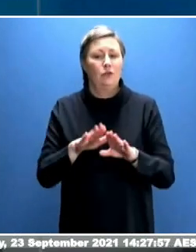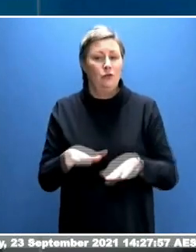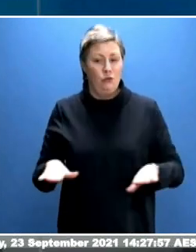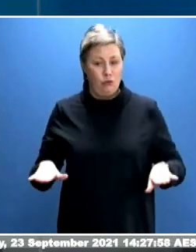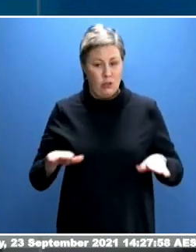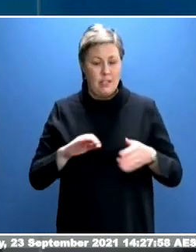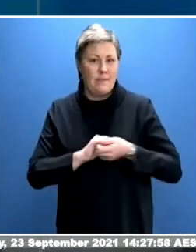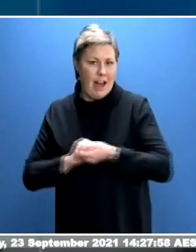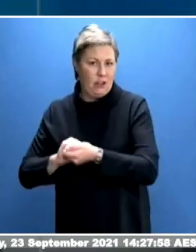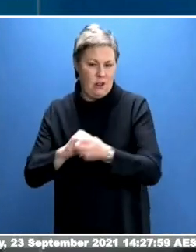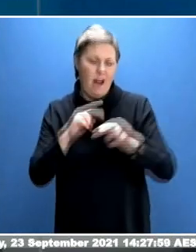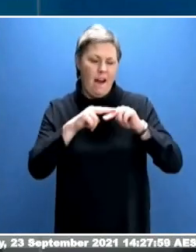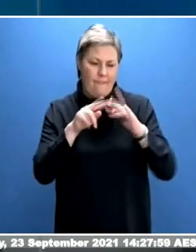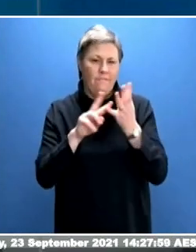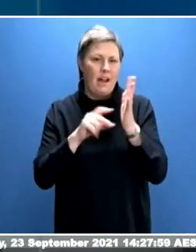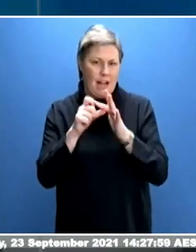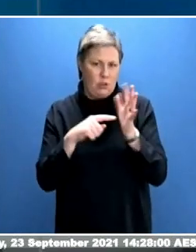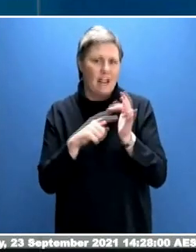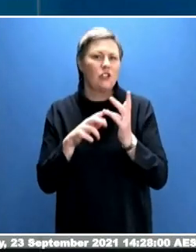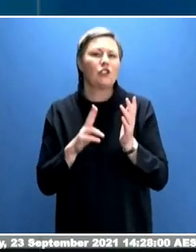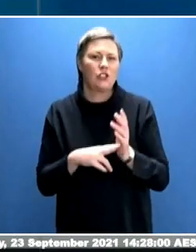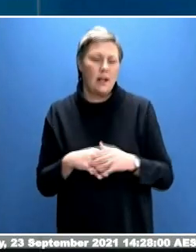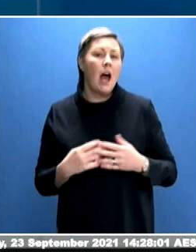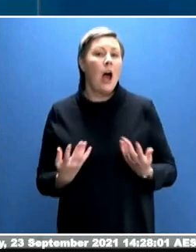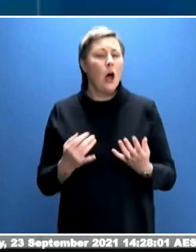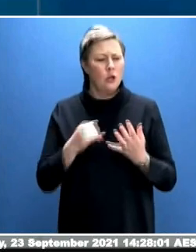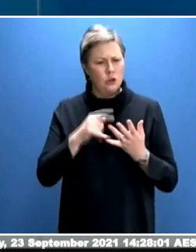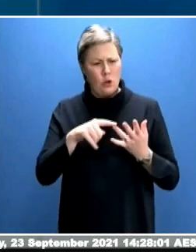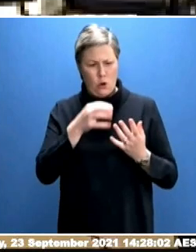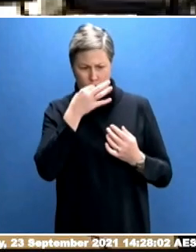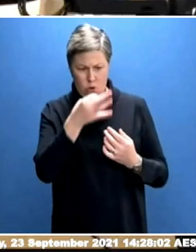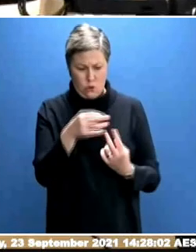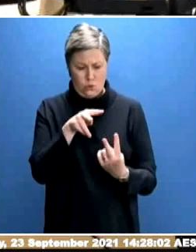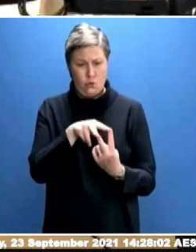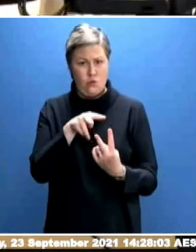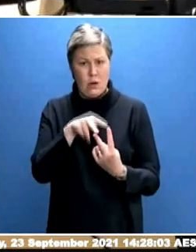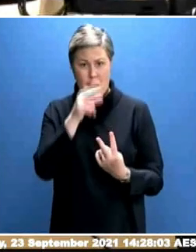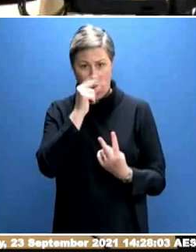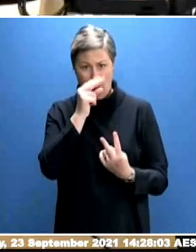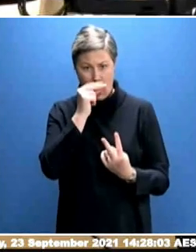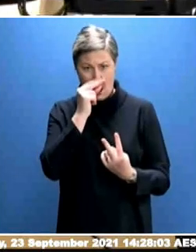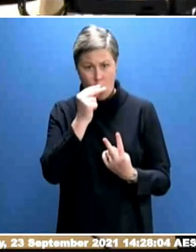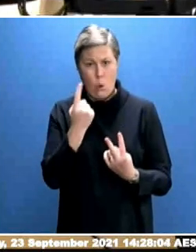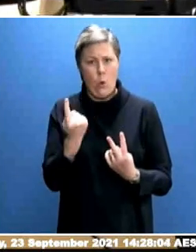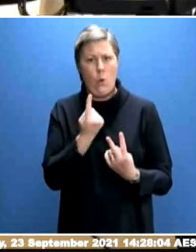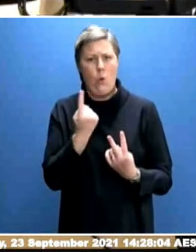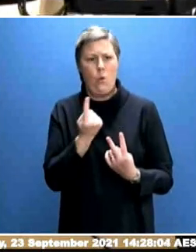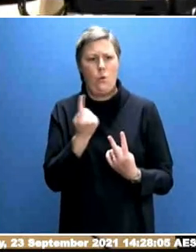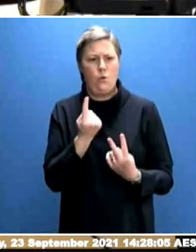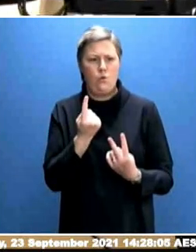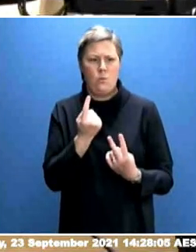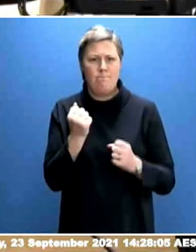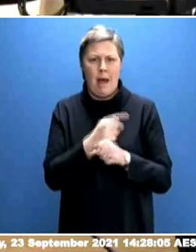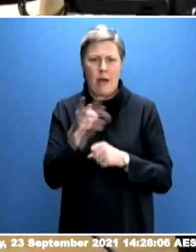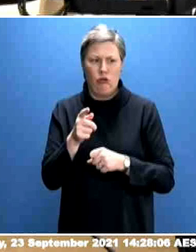Now, the two young people that gave rise to this need to bring